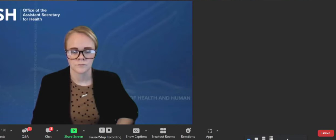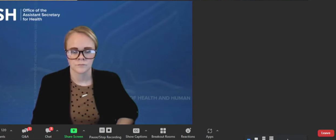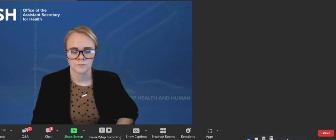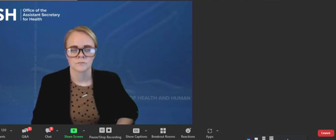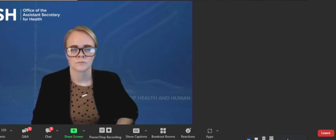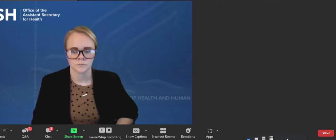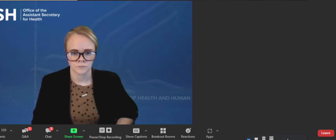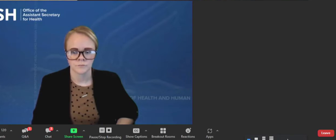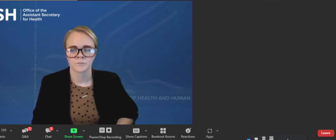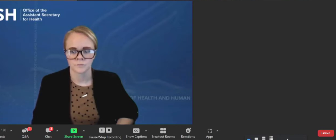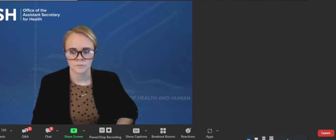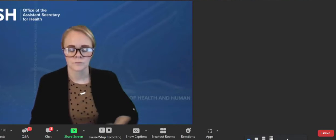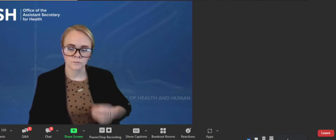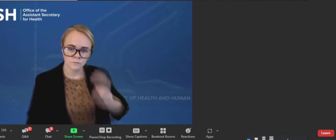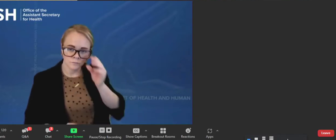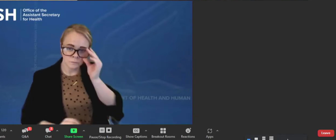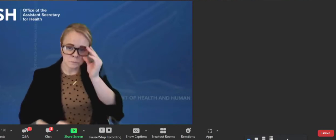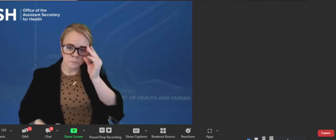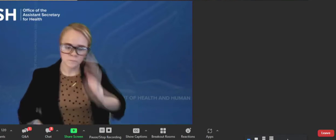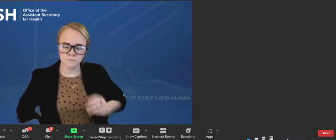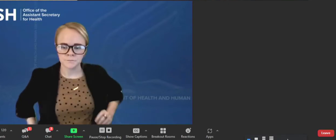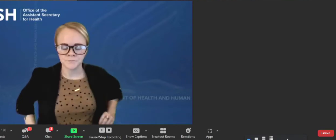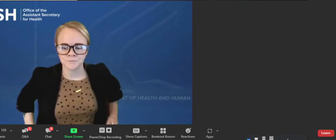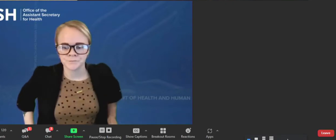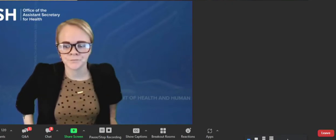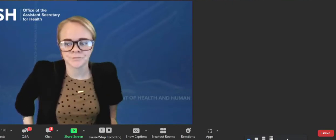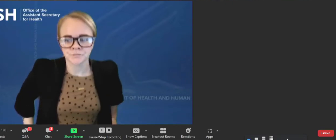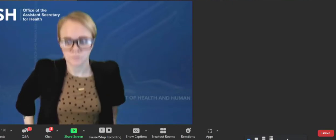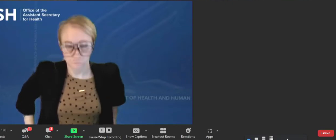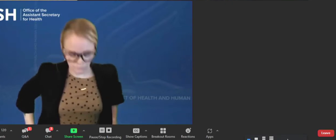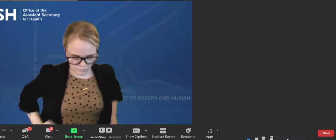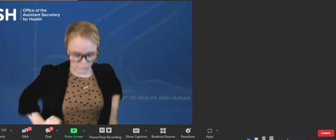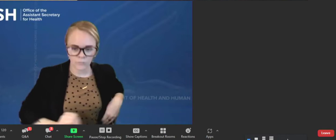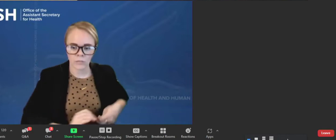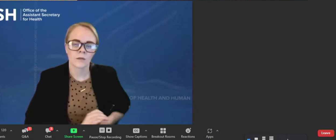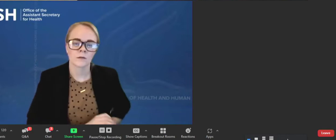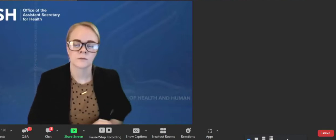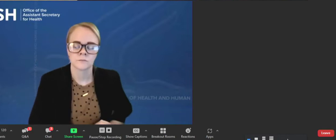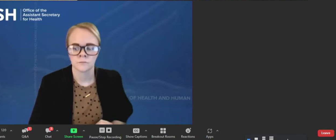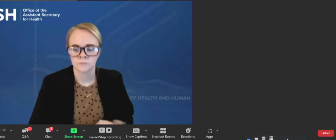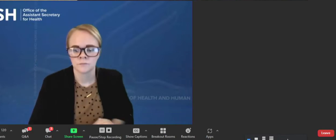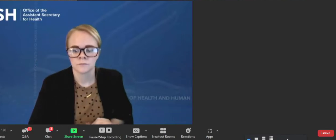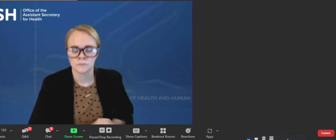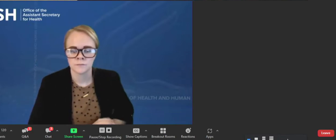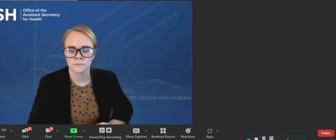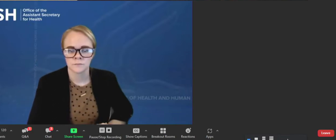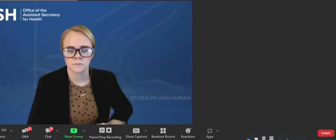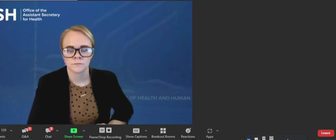So just to let people know that we were aware that we needed to provide that tool